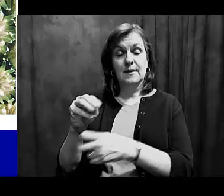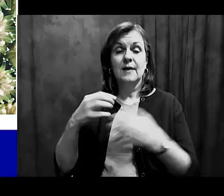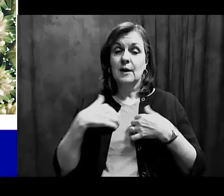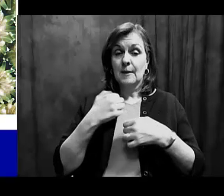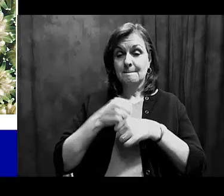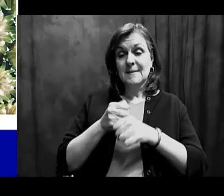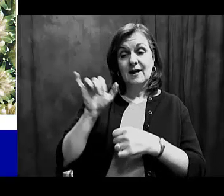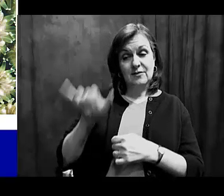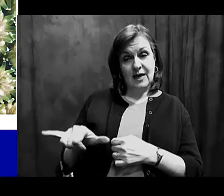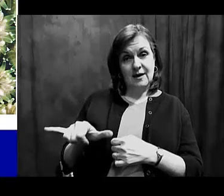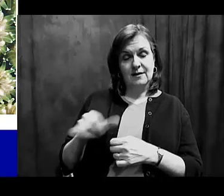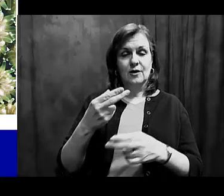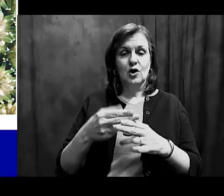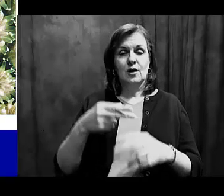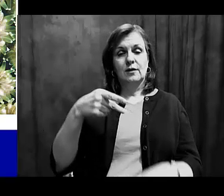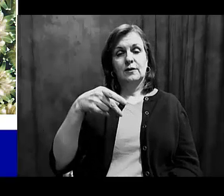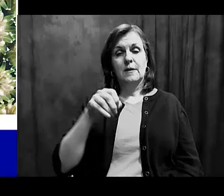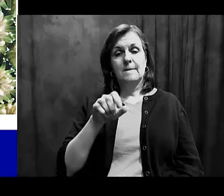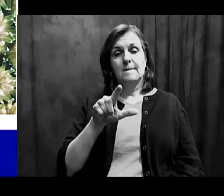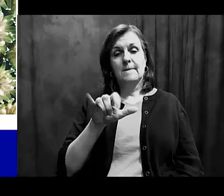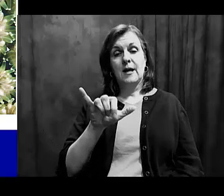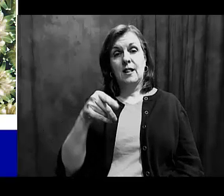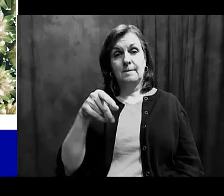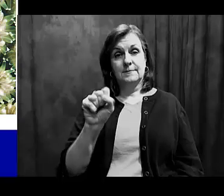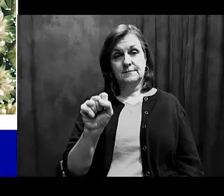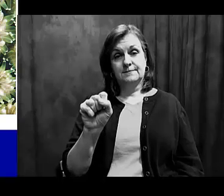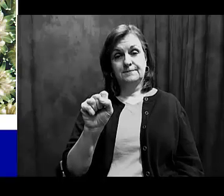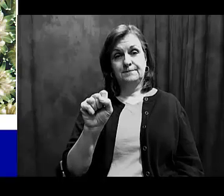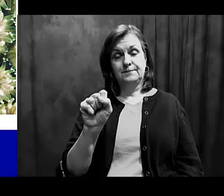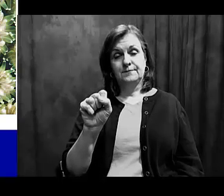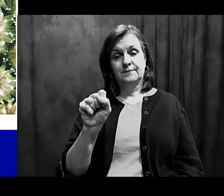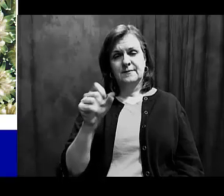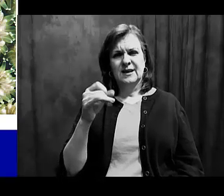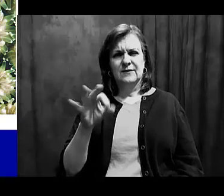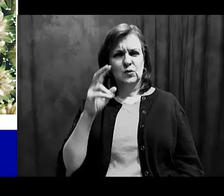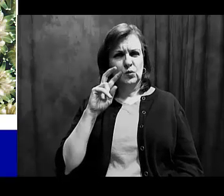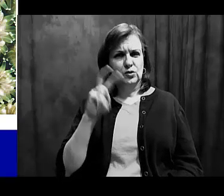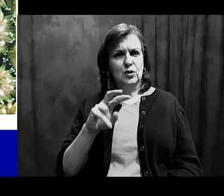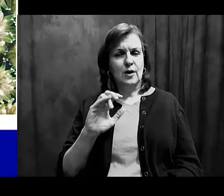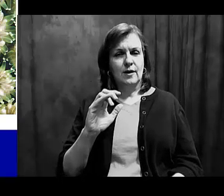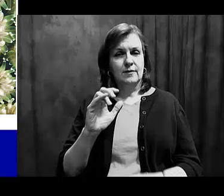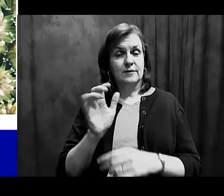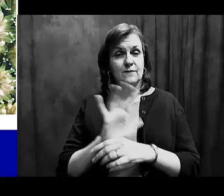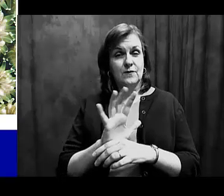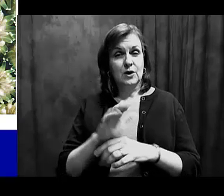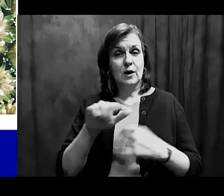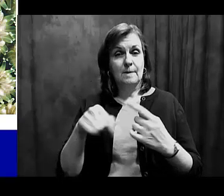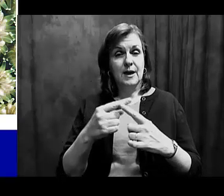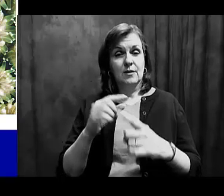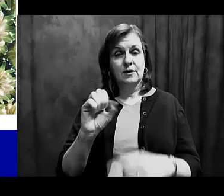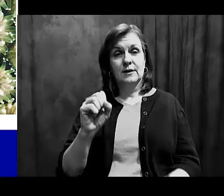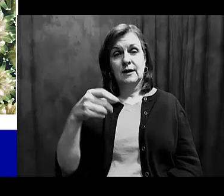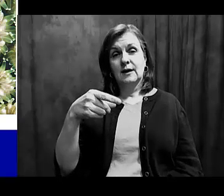but the animals that build that calcium are known as polyps and if you